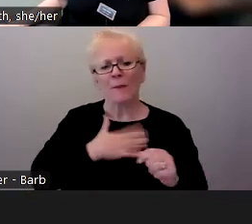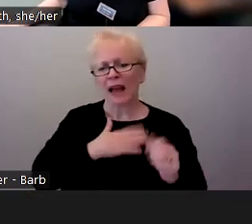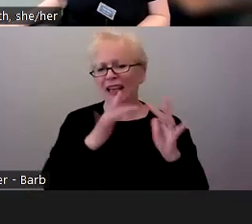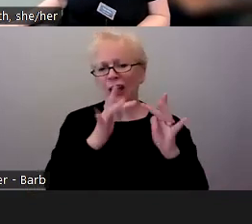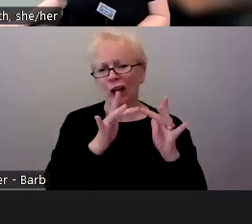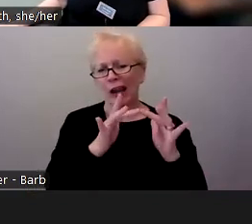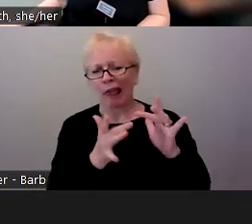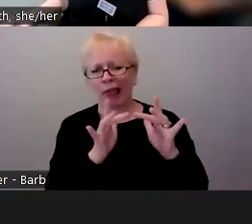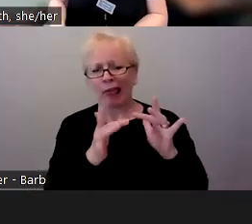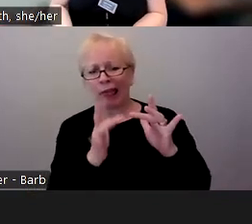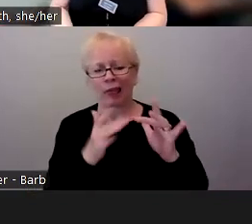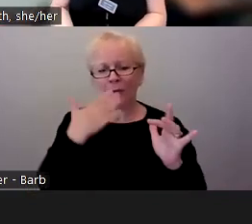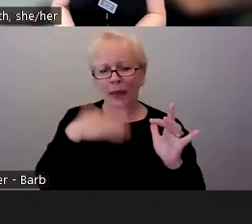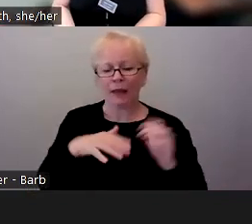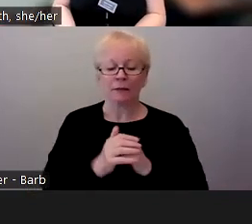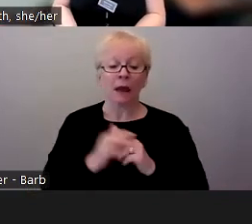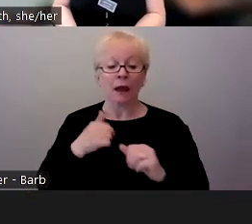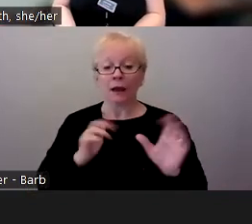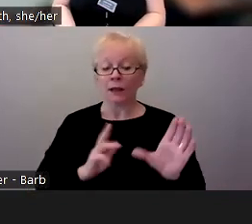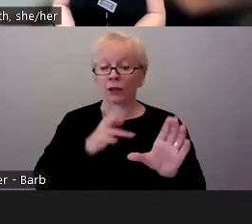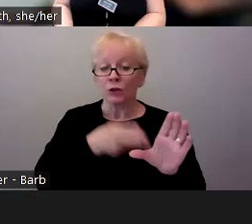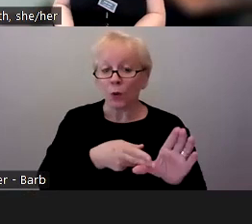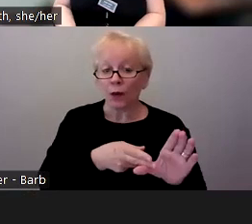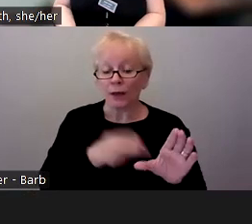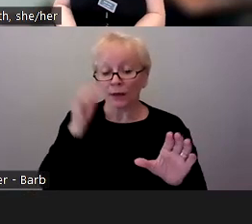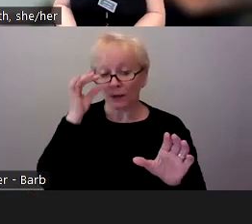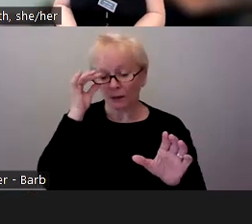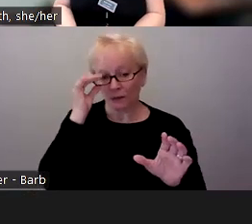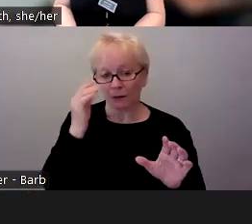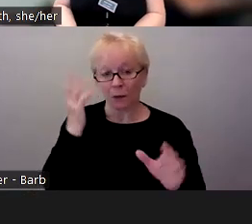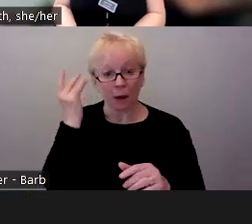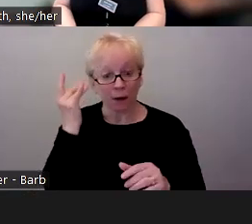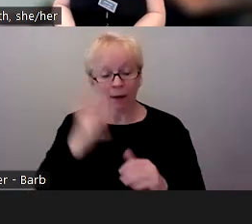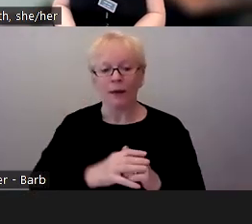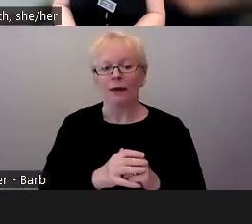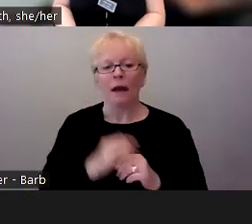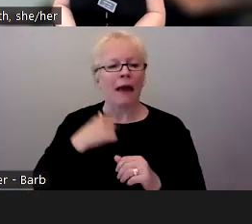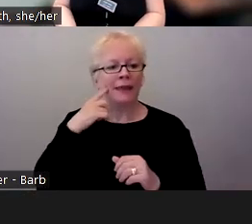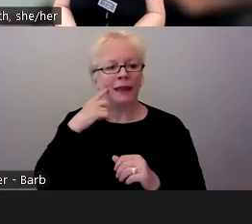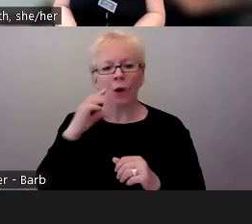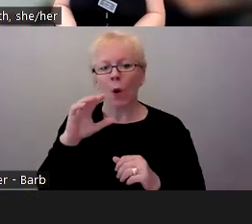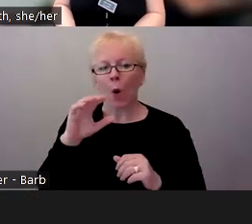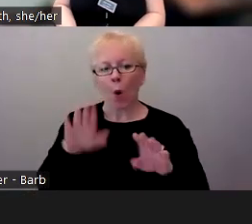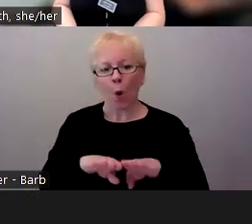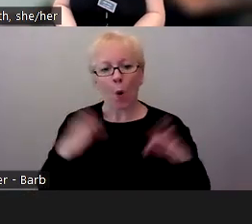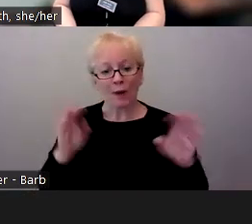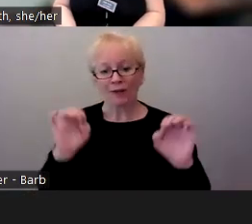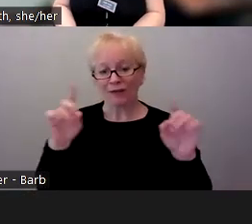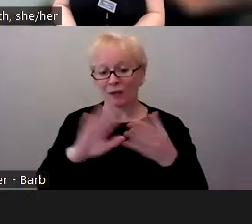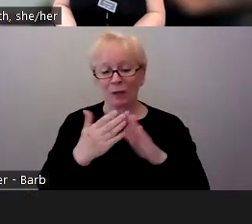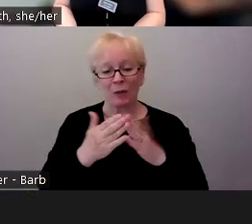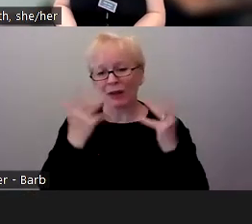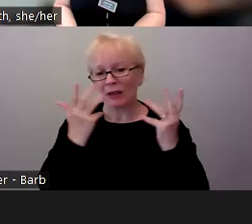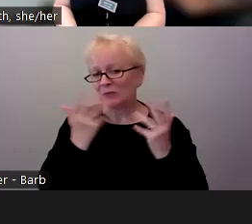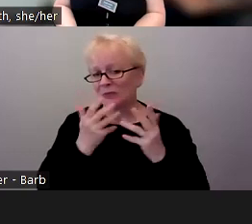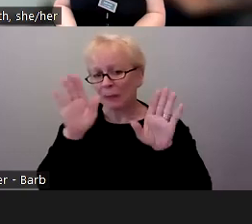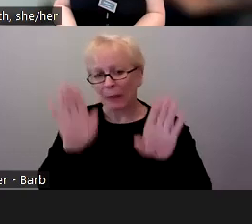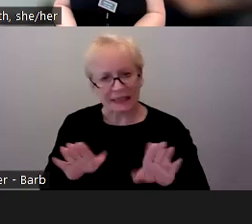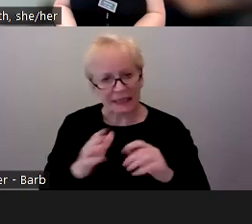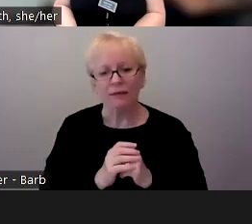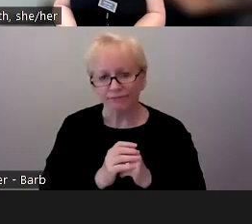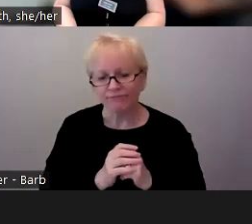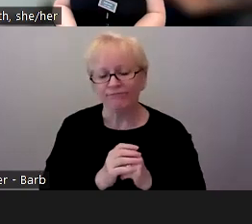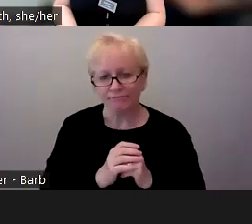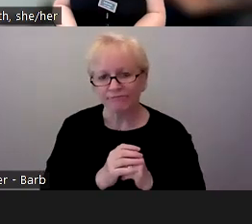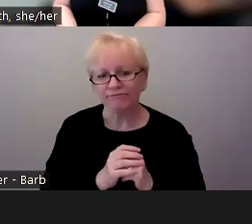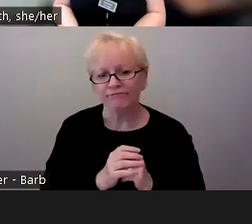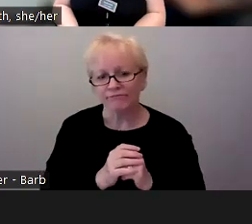I joined because I think the open education community is an amazing community and I think